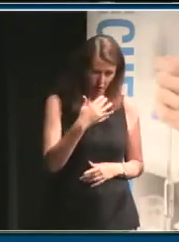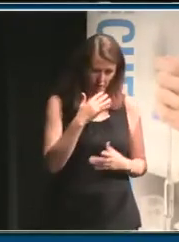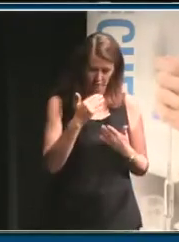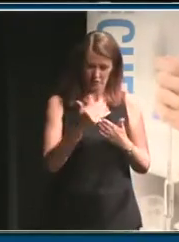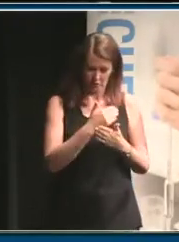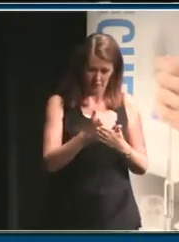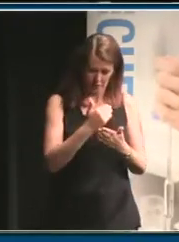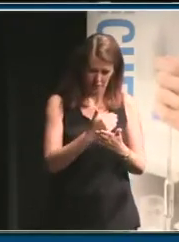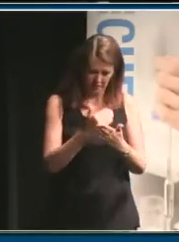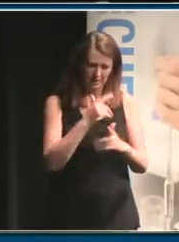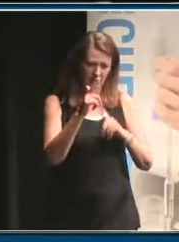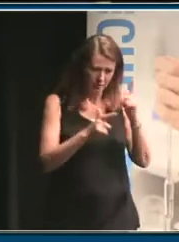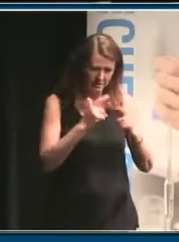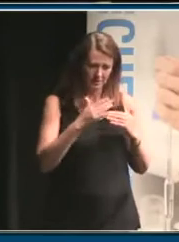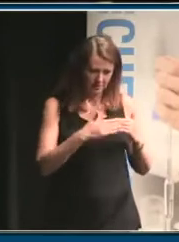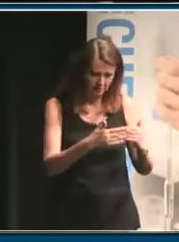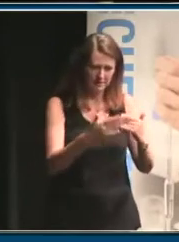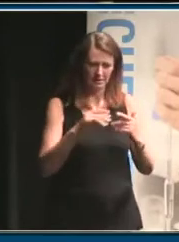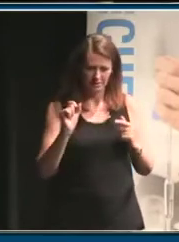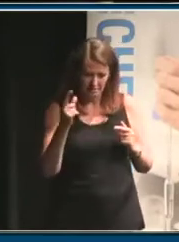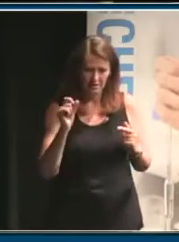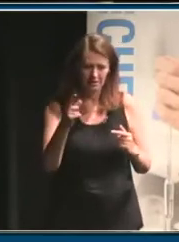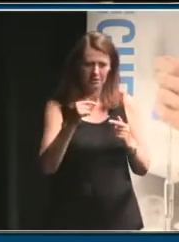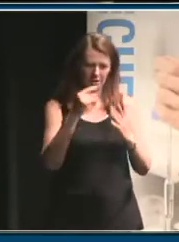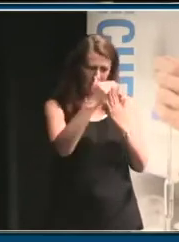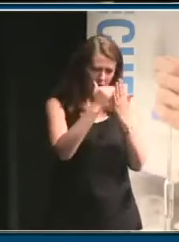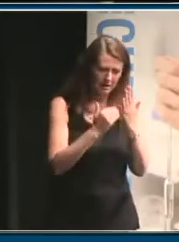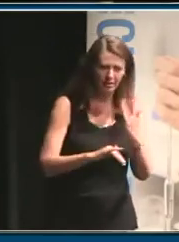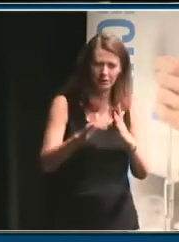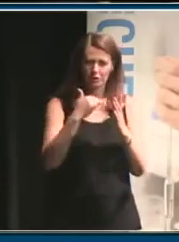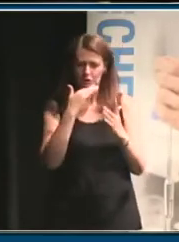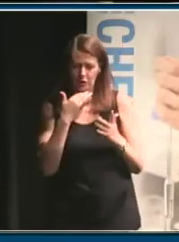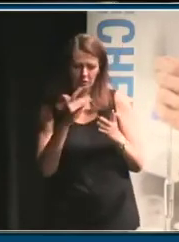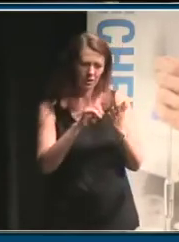transporting, treating, disposing, the regulatory costs, the liability, work health and safety,